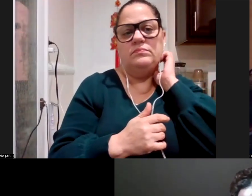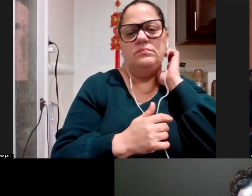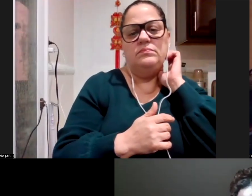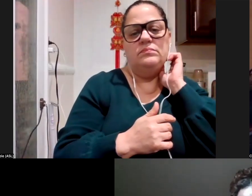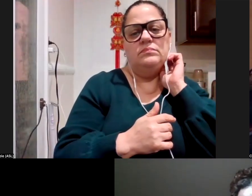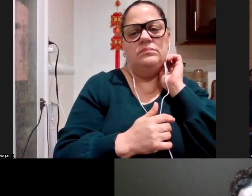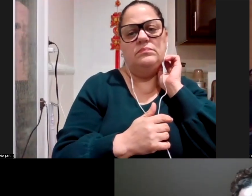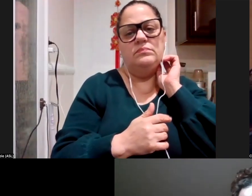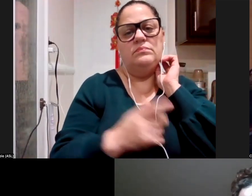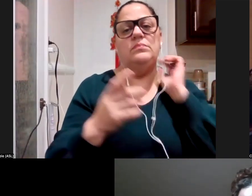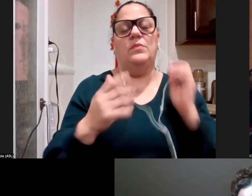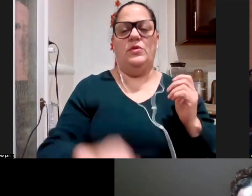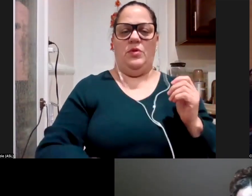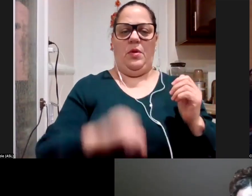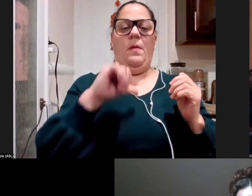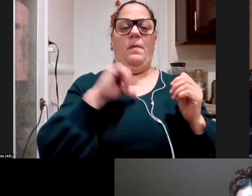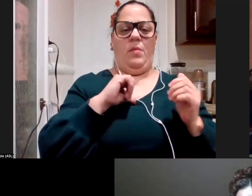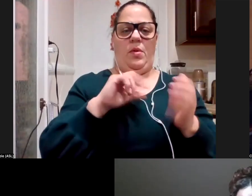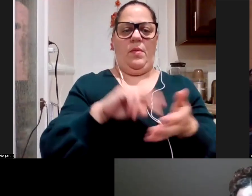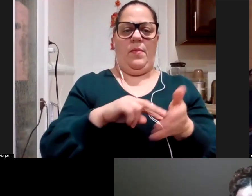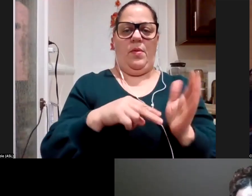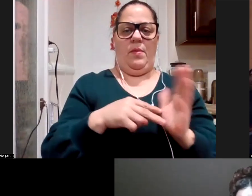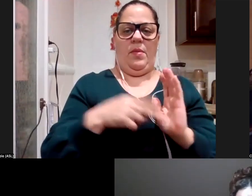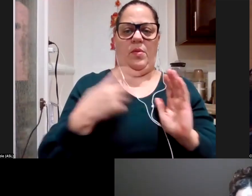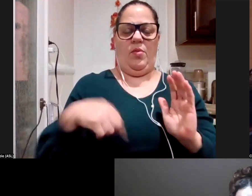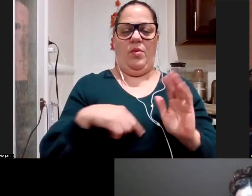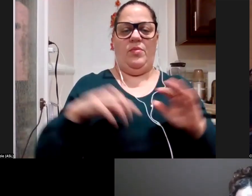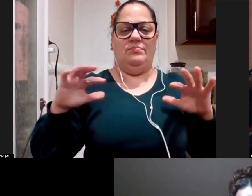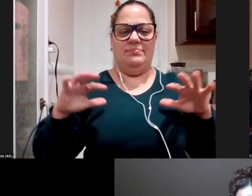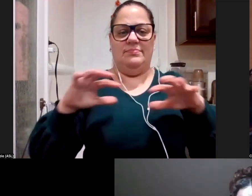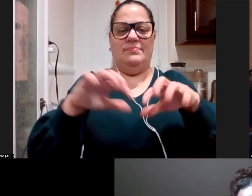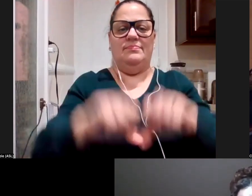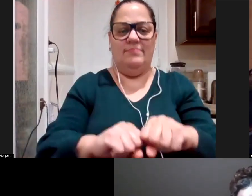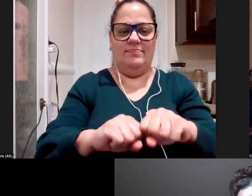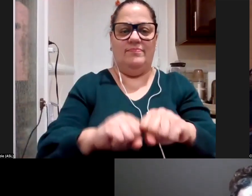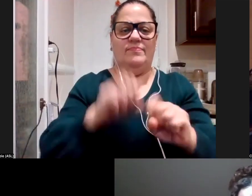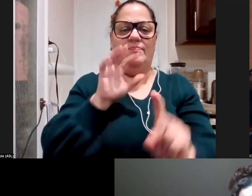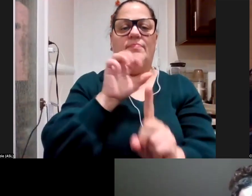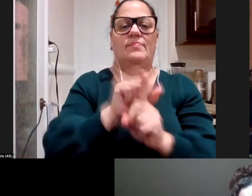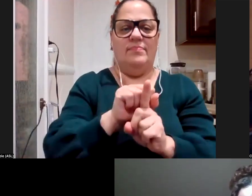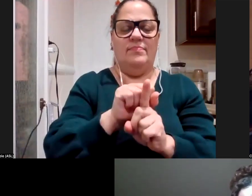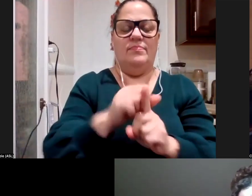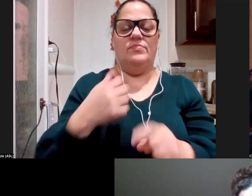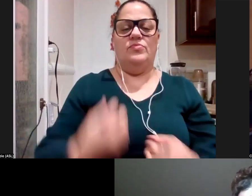But it's always a proud moment when we take over something to express our outrage and to demand